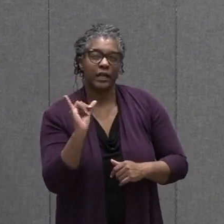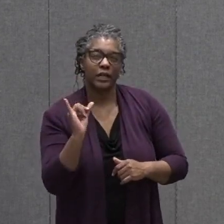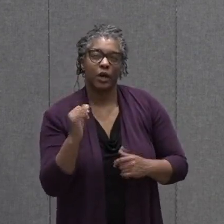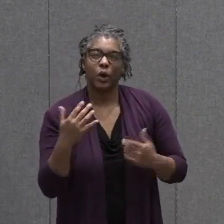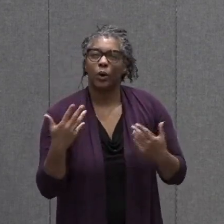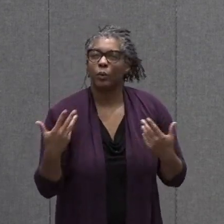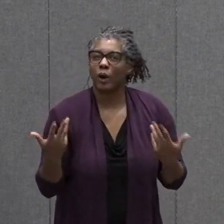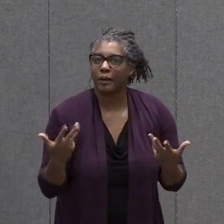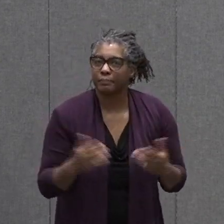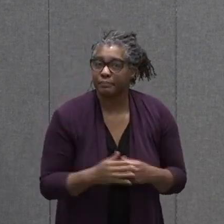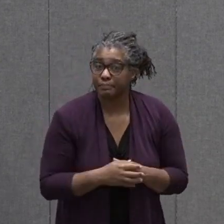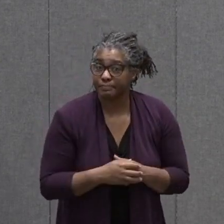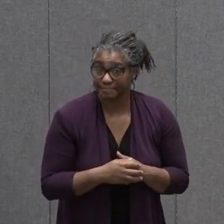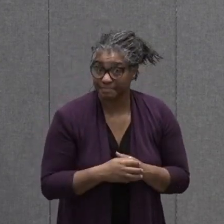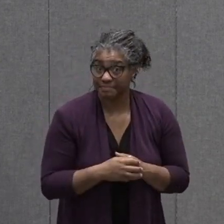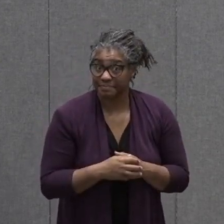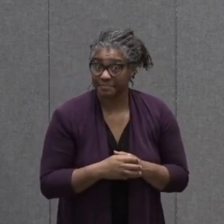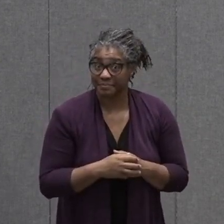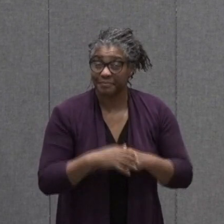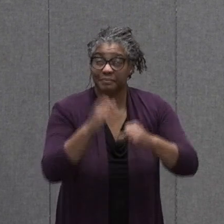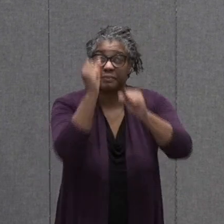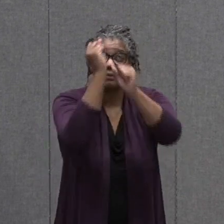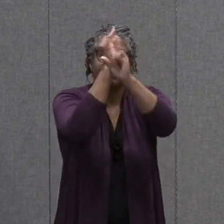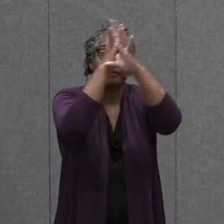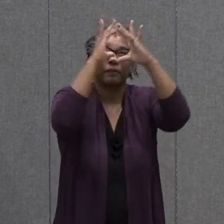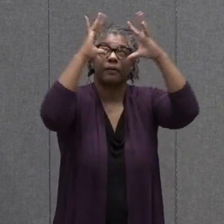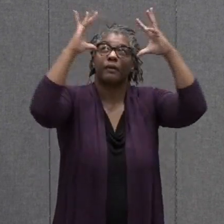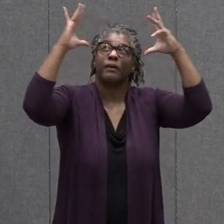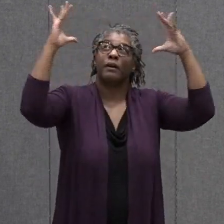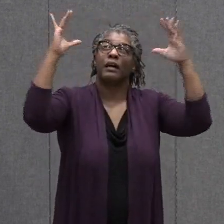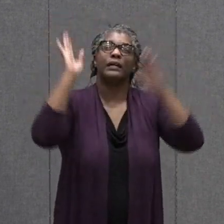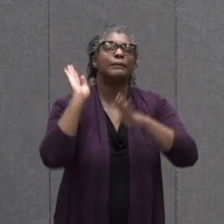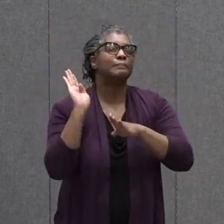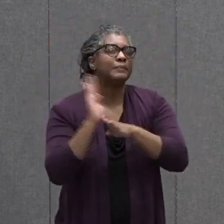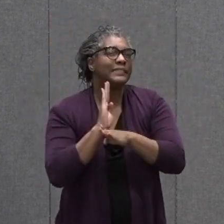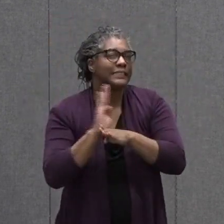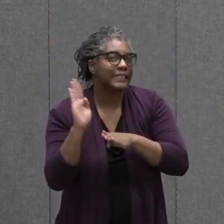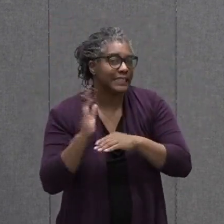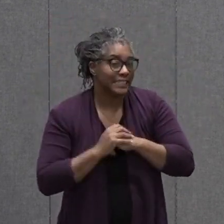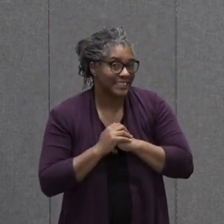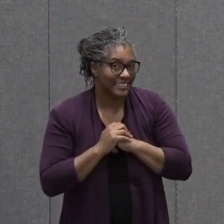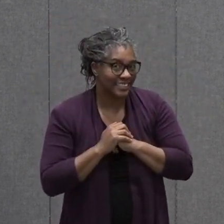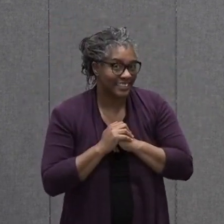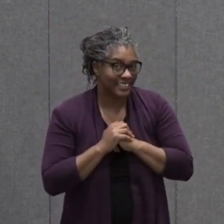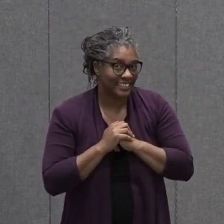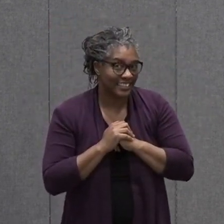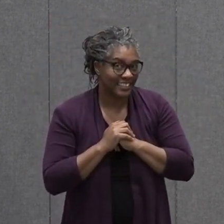Those are all really good ideas to keep in your mind also, because now we're gonna do a writing.